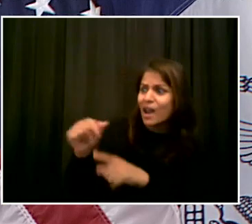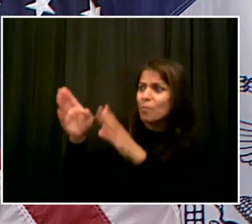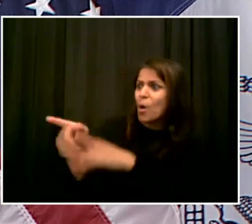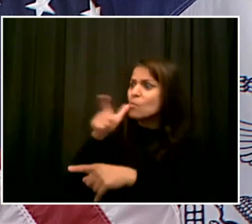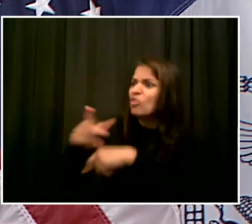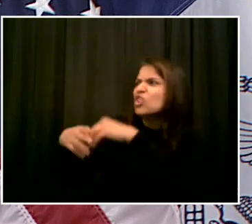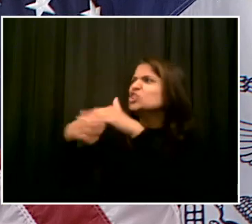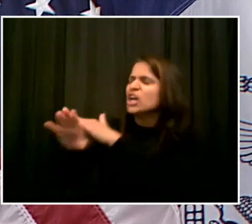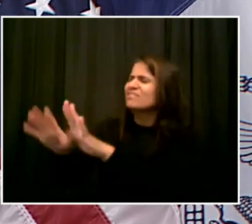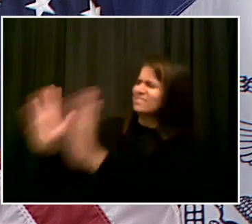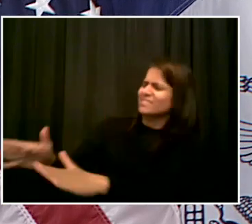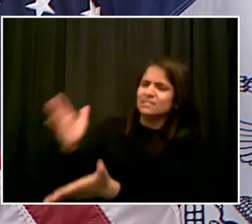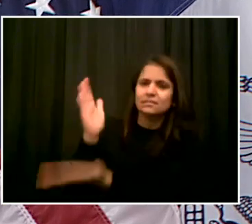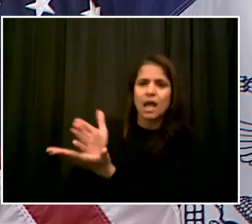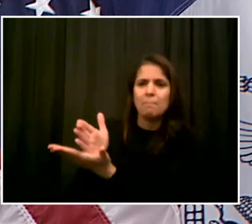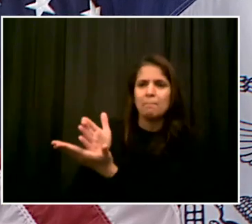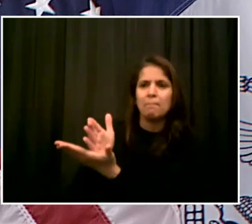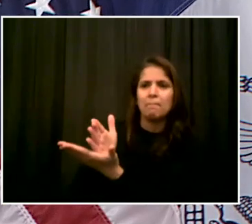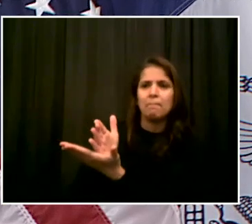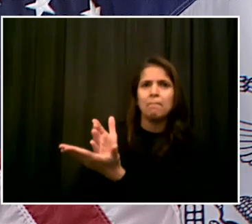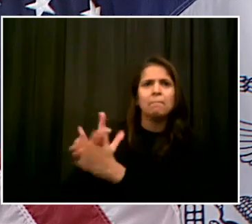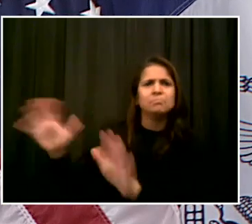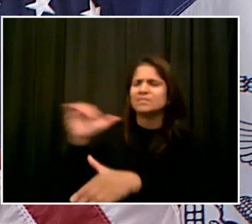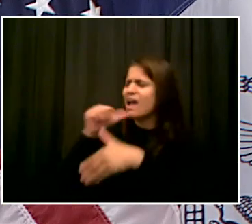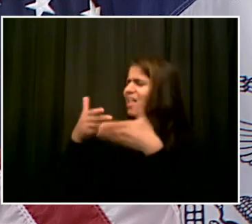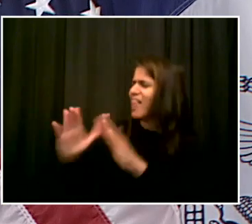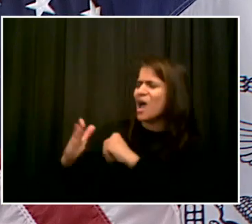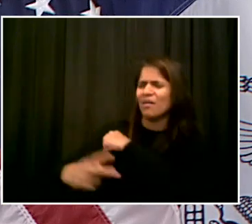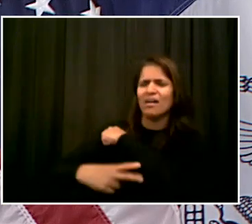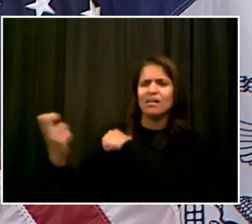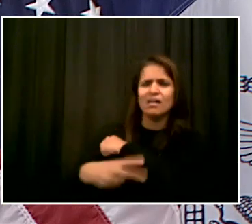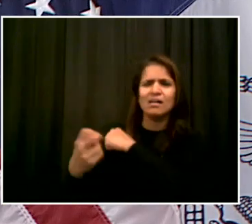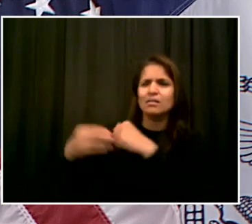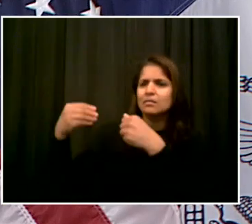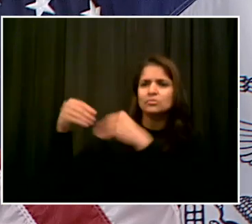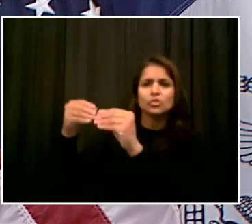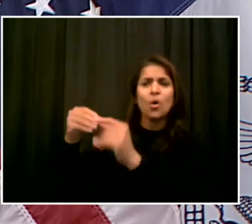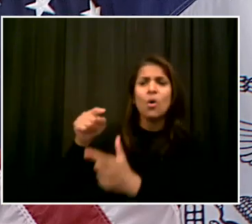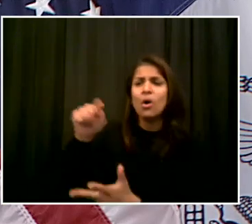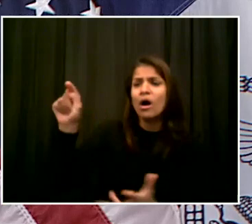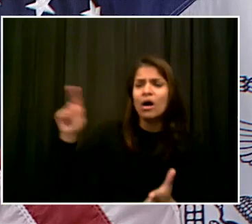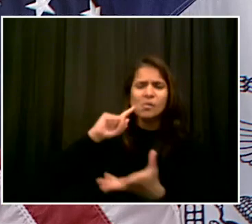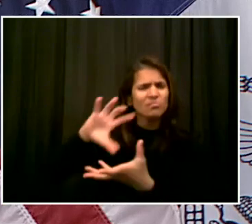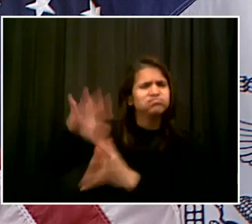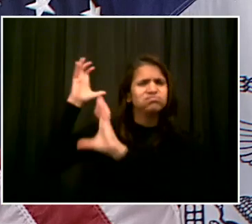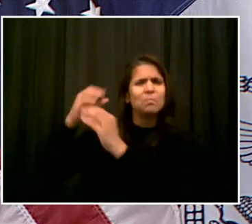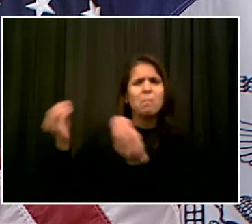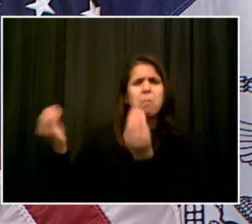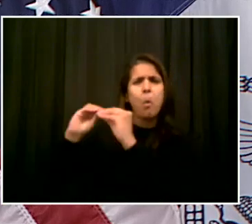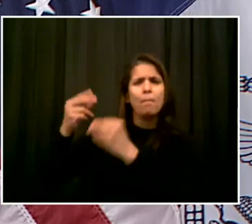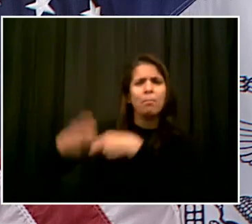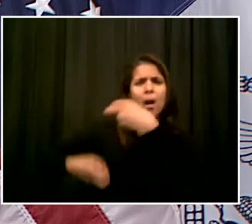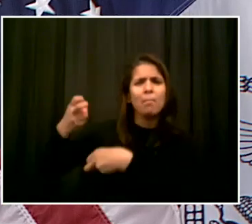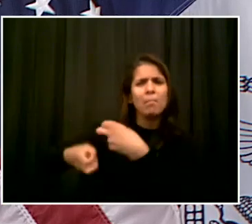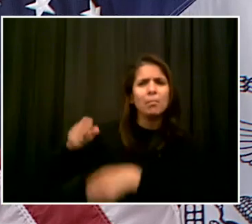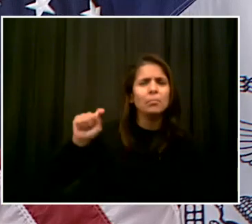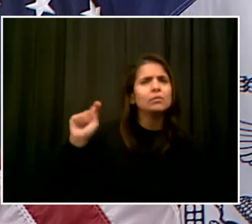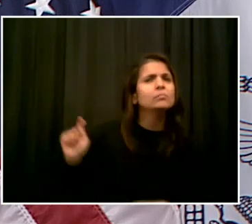N TOTOO MANY IN